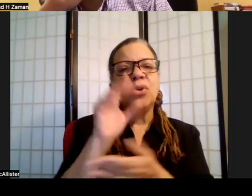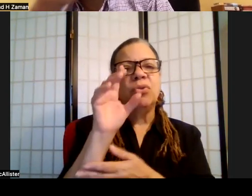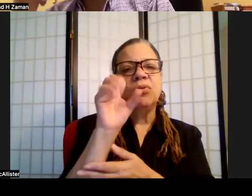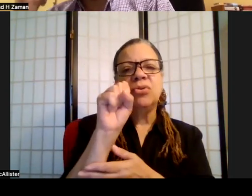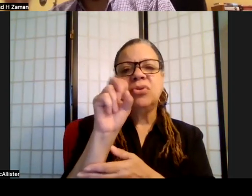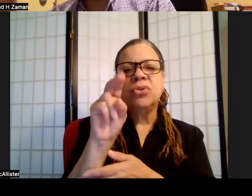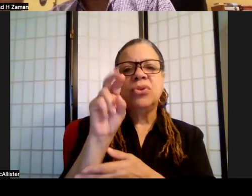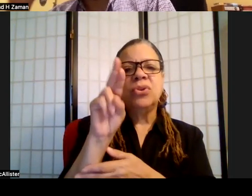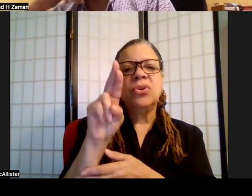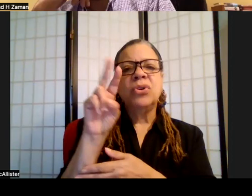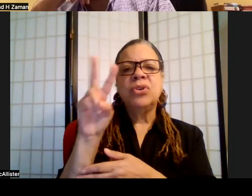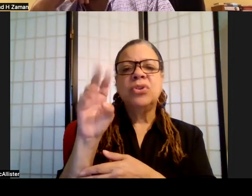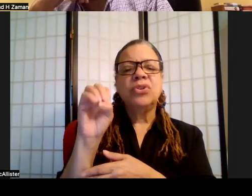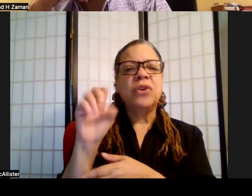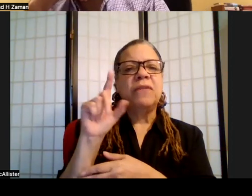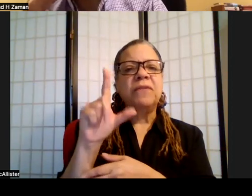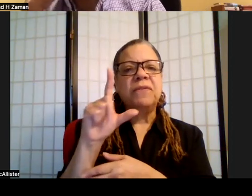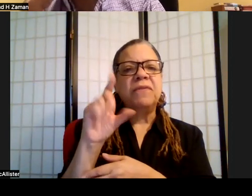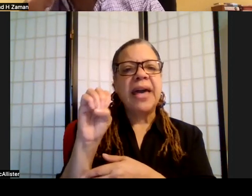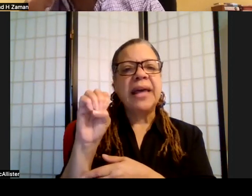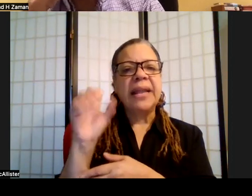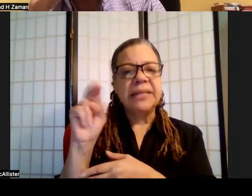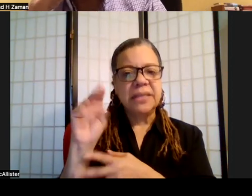happens in a far corner of a country, that information would be quickly shared.